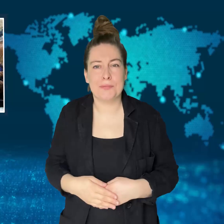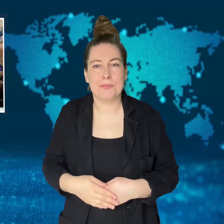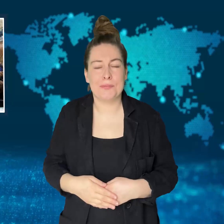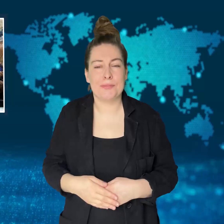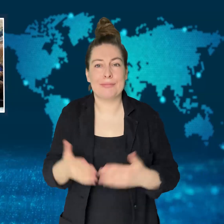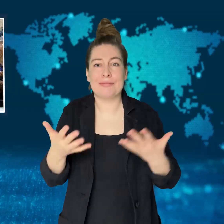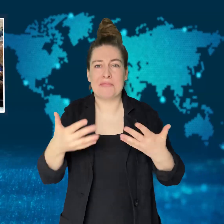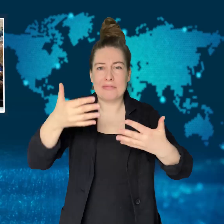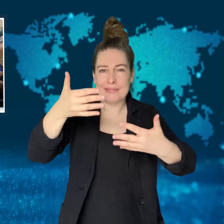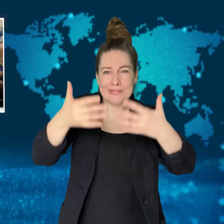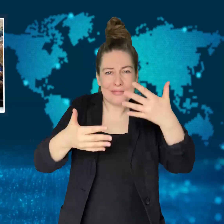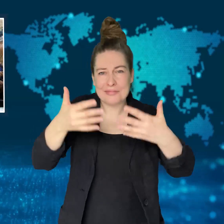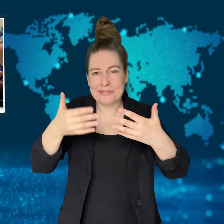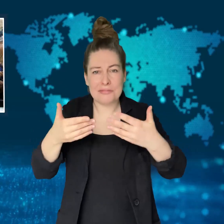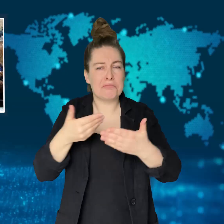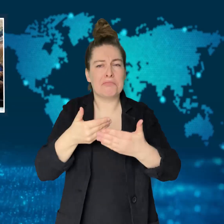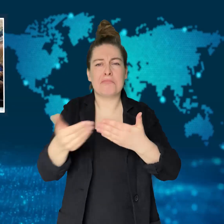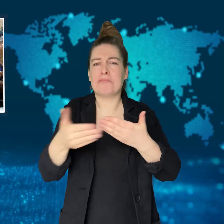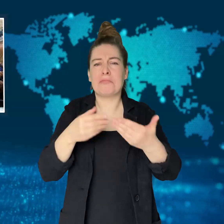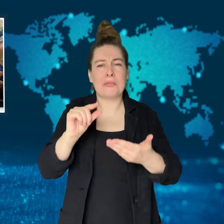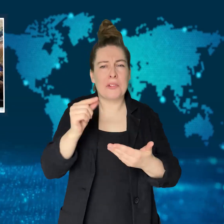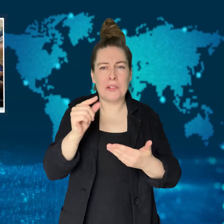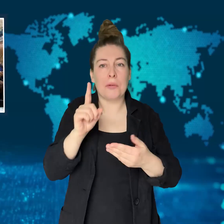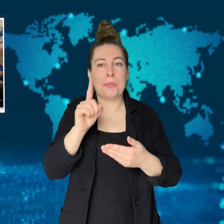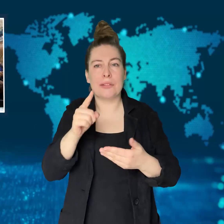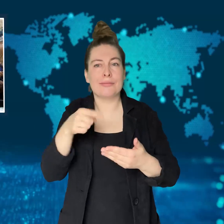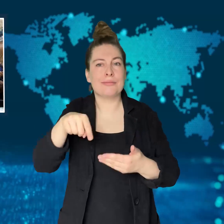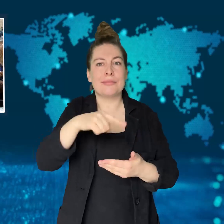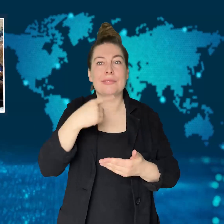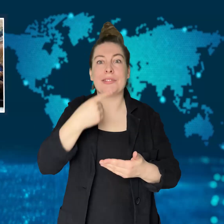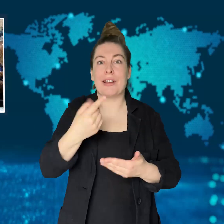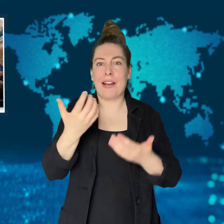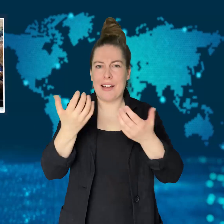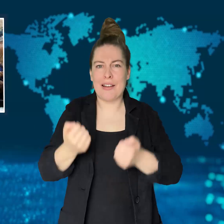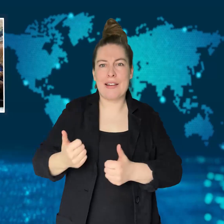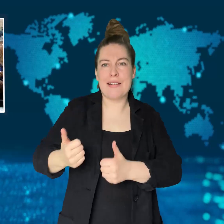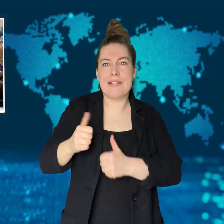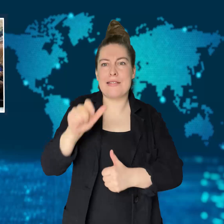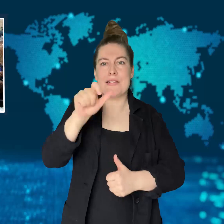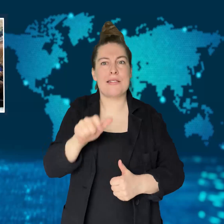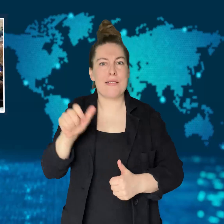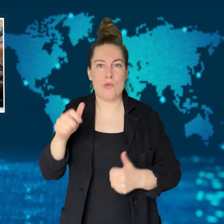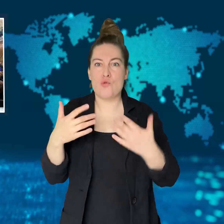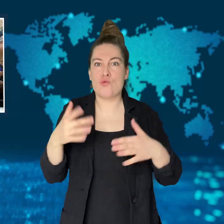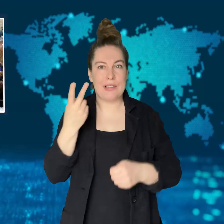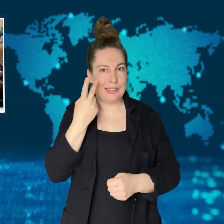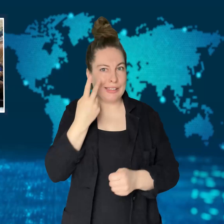and women to serve. Despite the numbers, the report